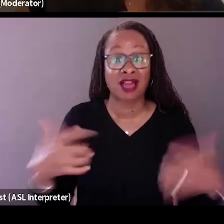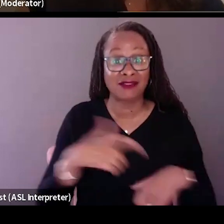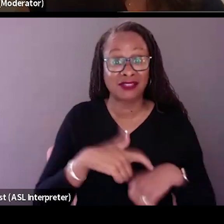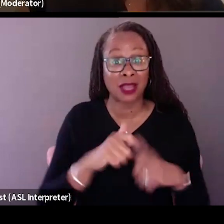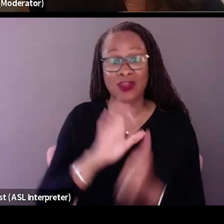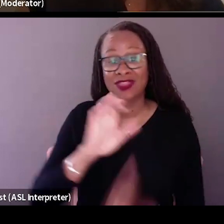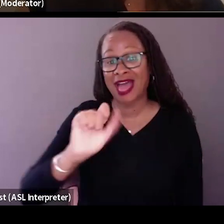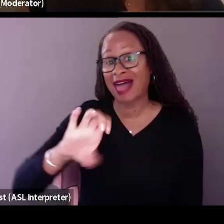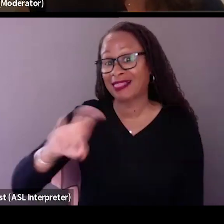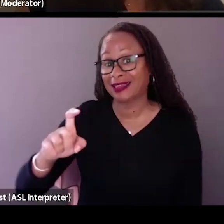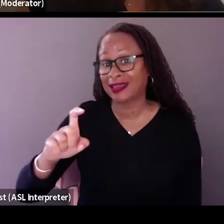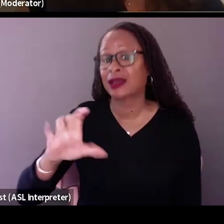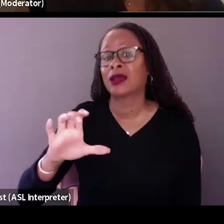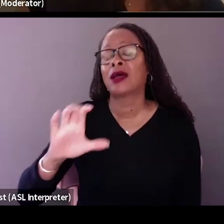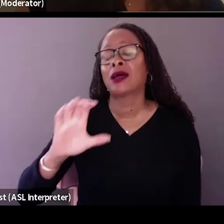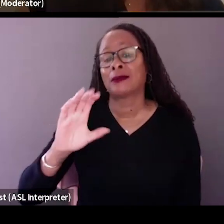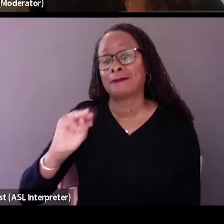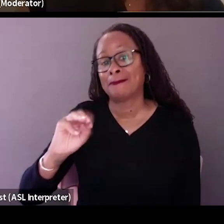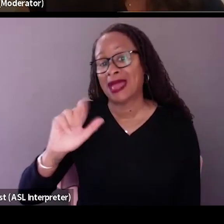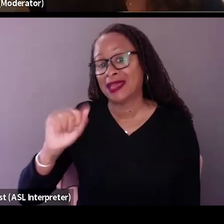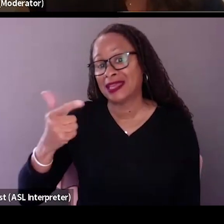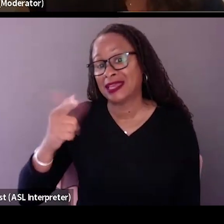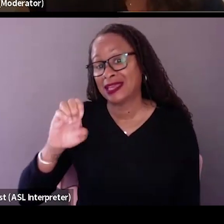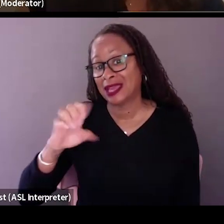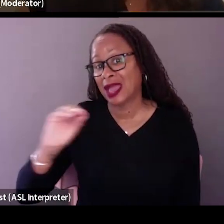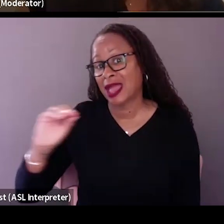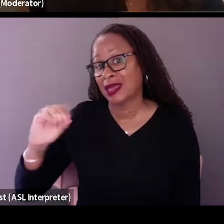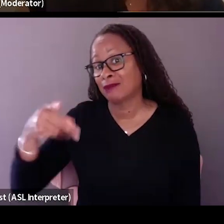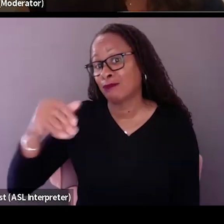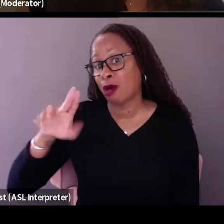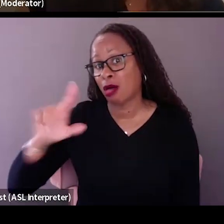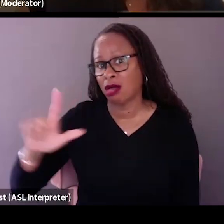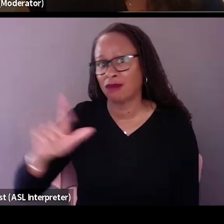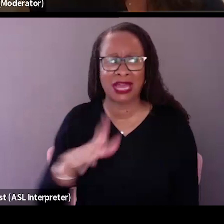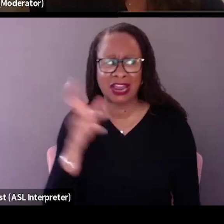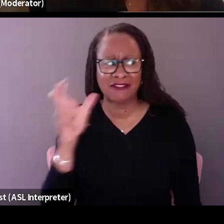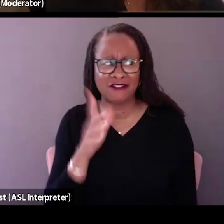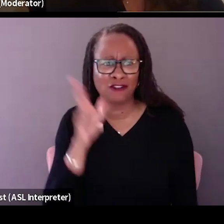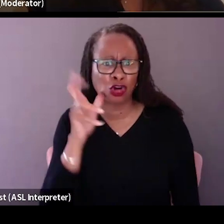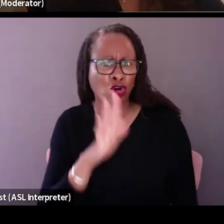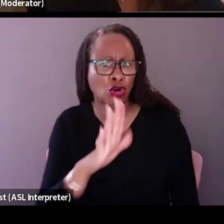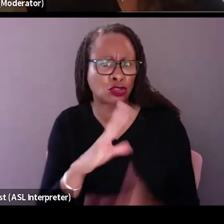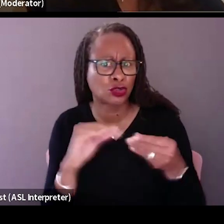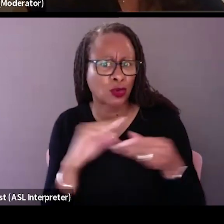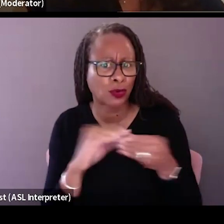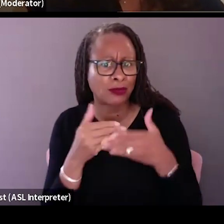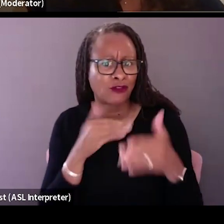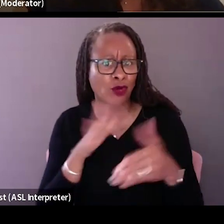and I hadn't heard her account before at all. Michael, I know that before this started,